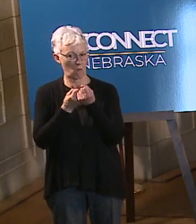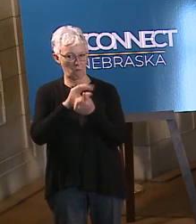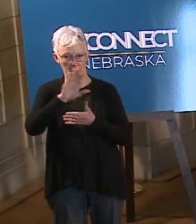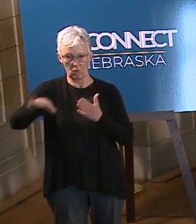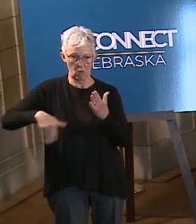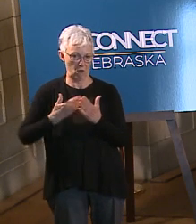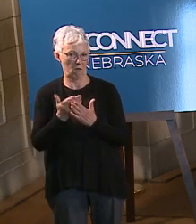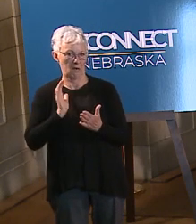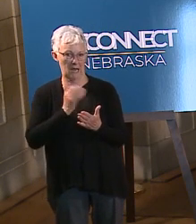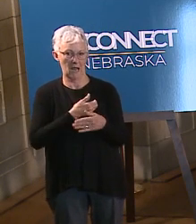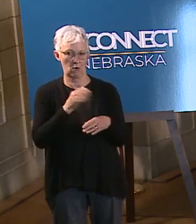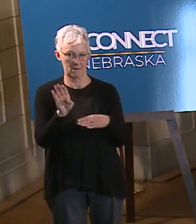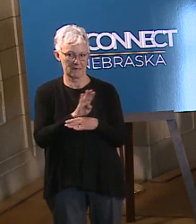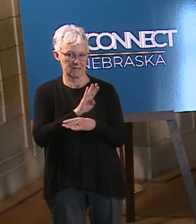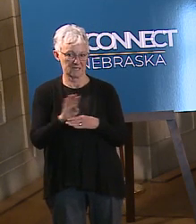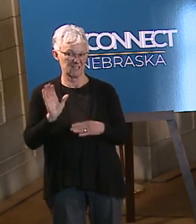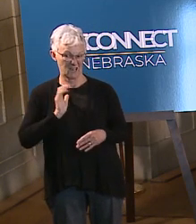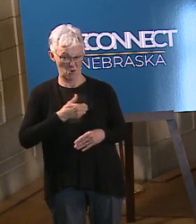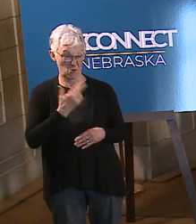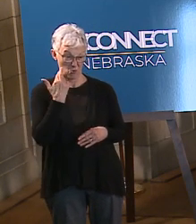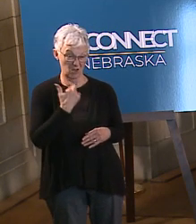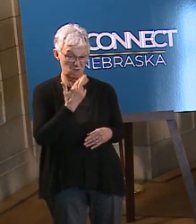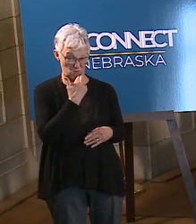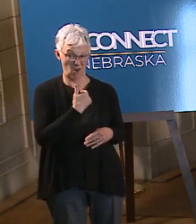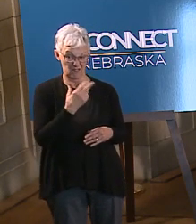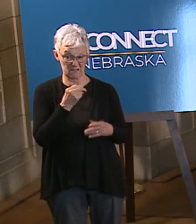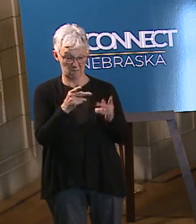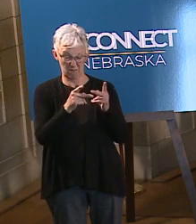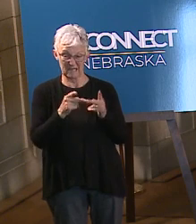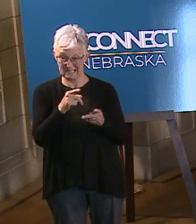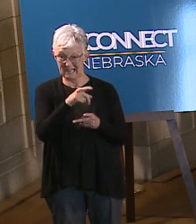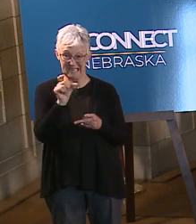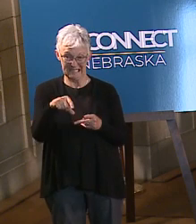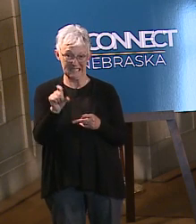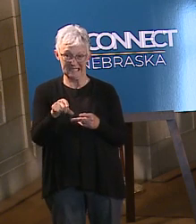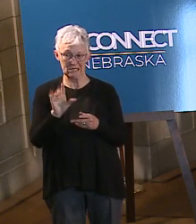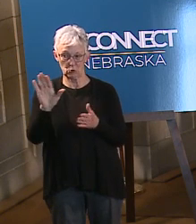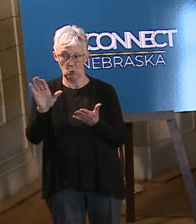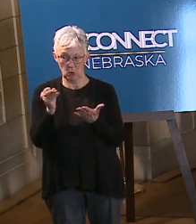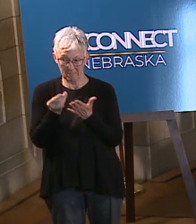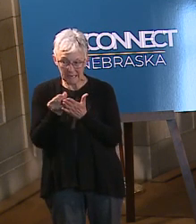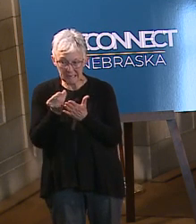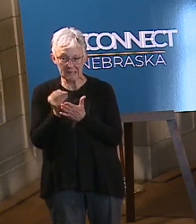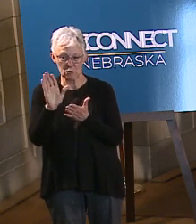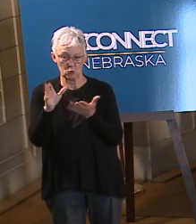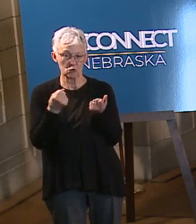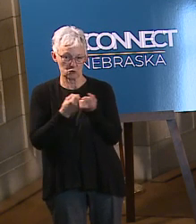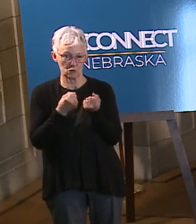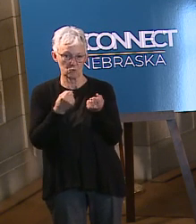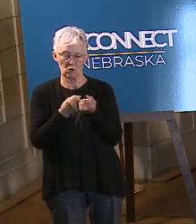WITH THE PASSPORT PROGRAM IN IT. GET OUT AND HAVE FUN. SUPPORT THE BUSINESSES ACROSS THE STATE. RESTAURANTS, ATTRACTIONS,